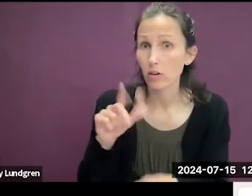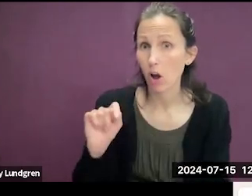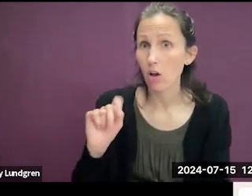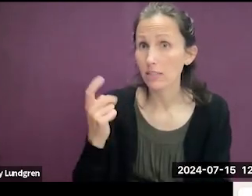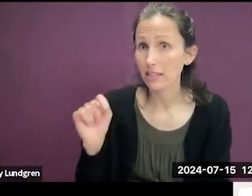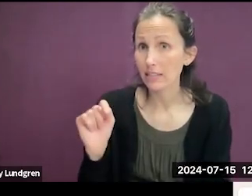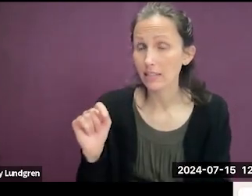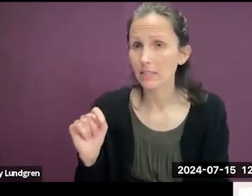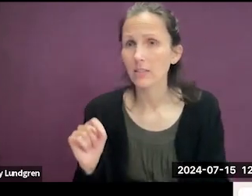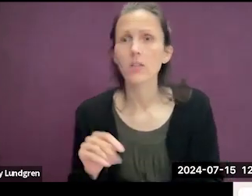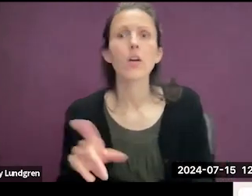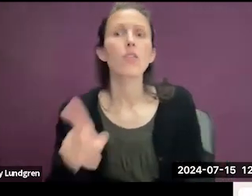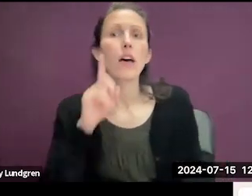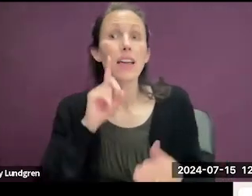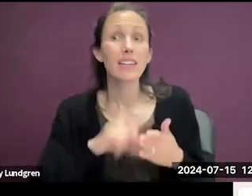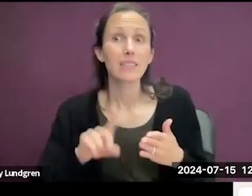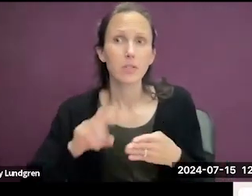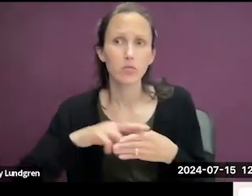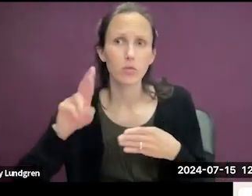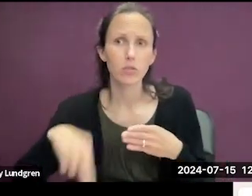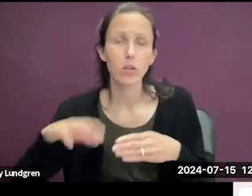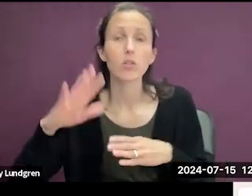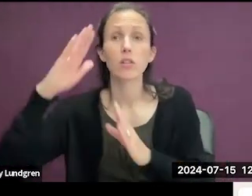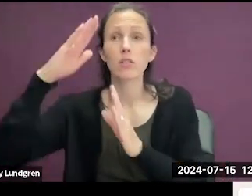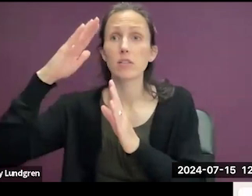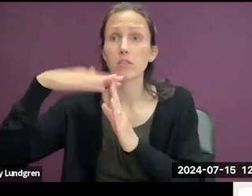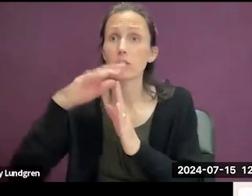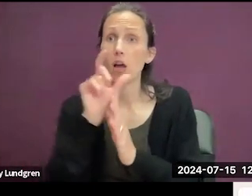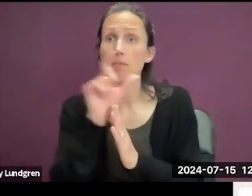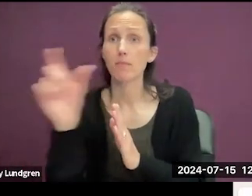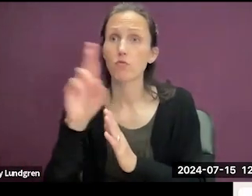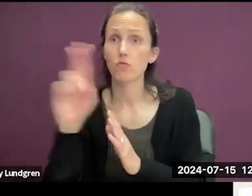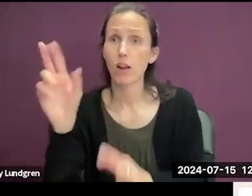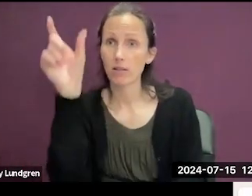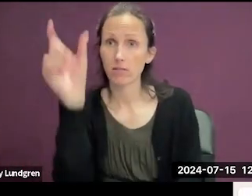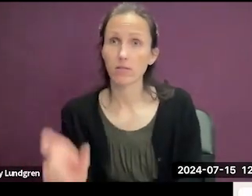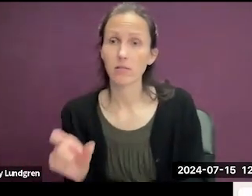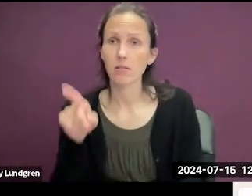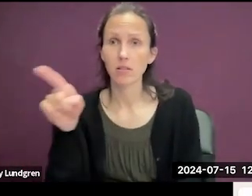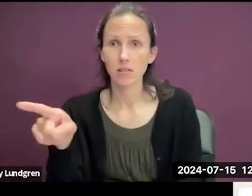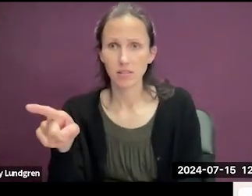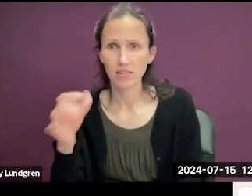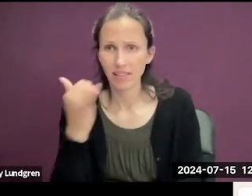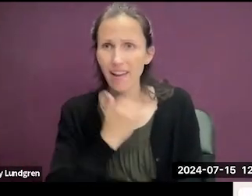[Participant] Well, like, the inspection results on the top right, the errors, they're still tied to slide 23